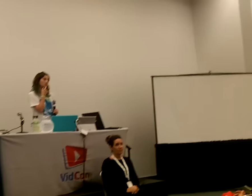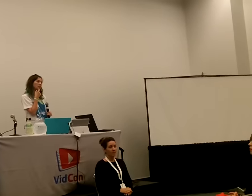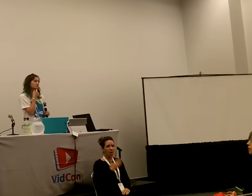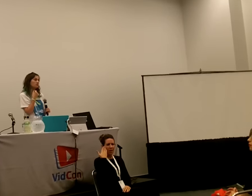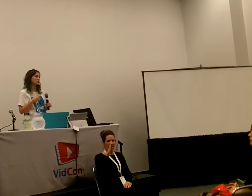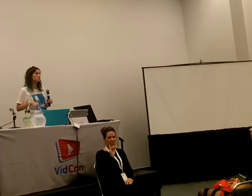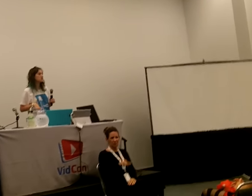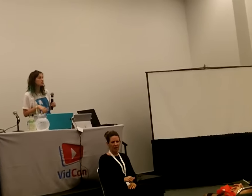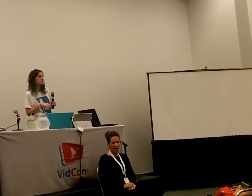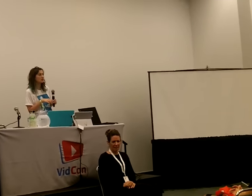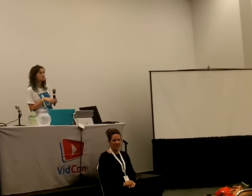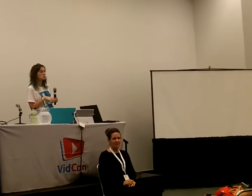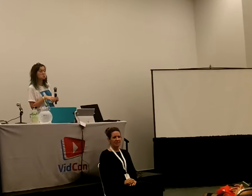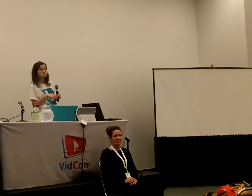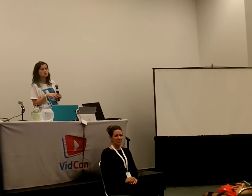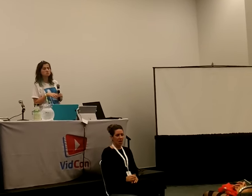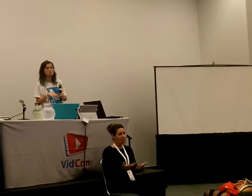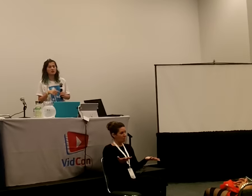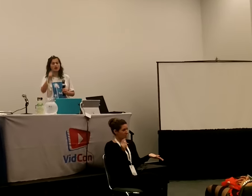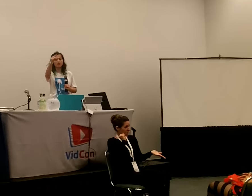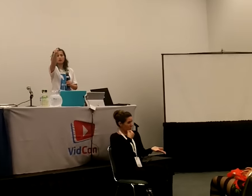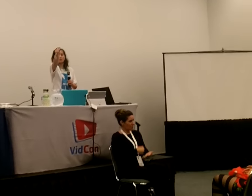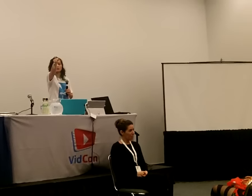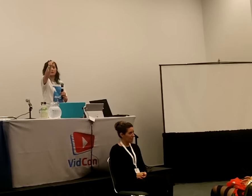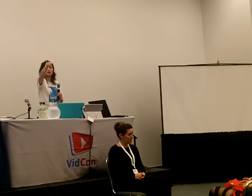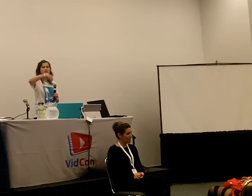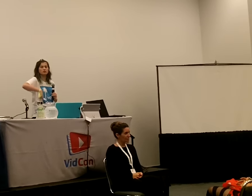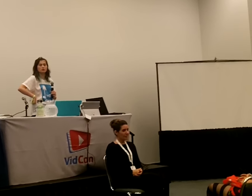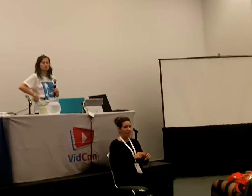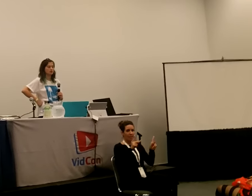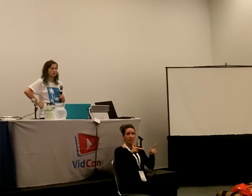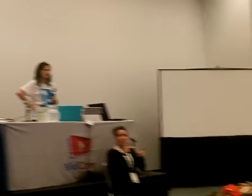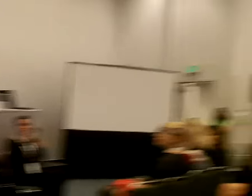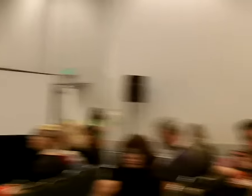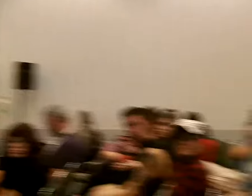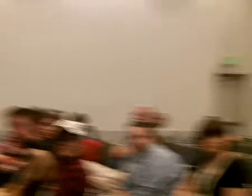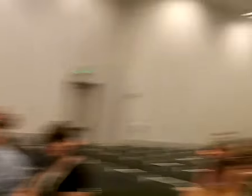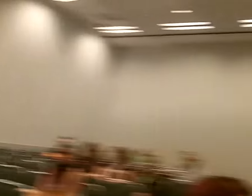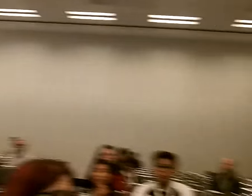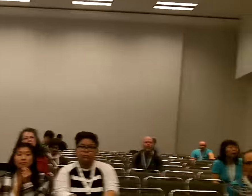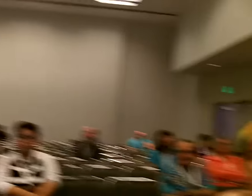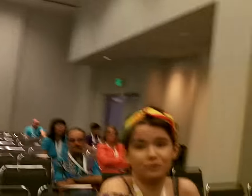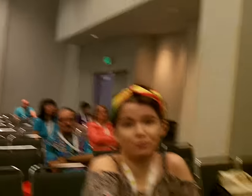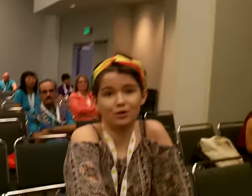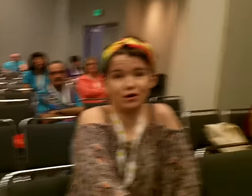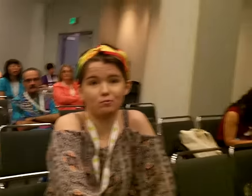That's sounds pretty cool, cool. And then, that person behind you. Besides, like, captions and whatnot,